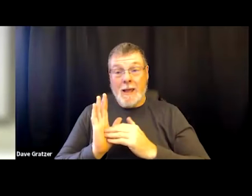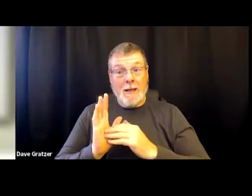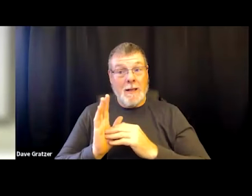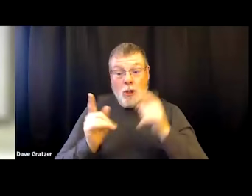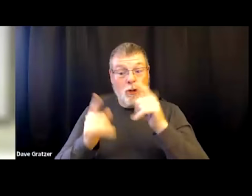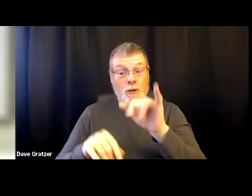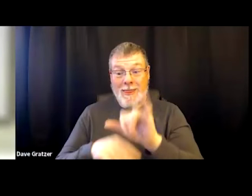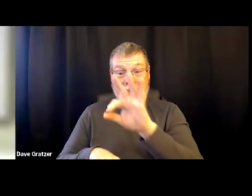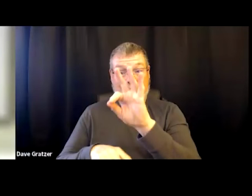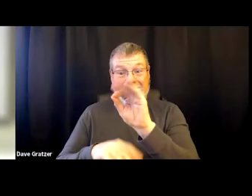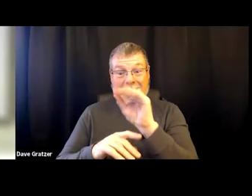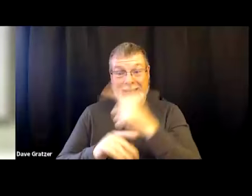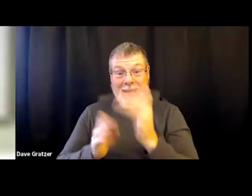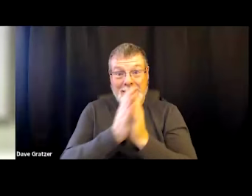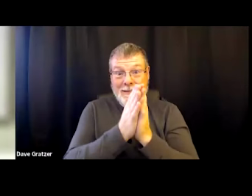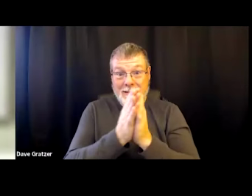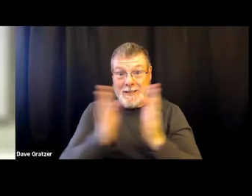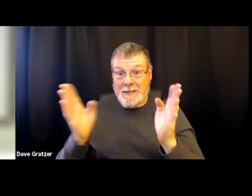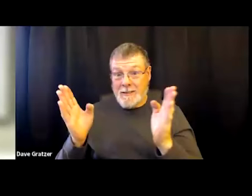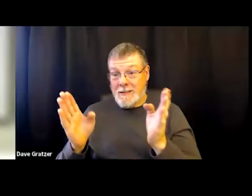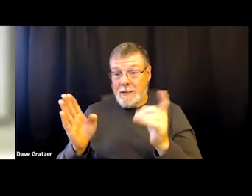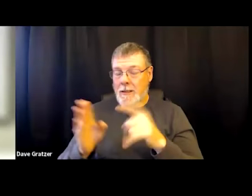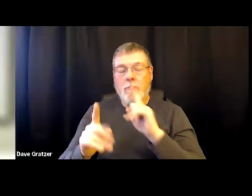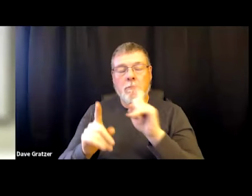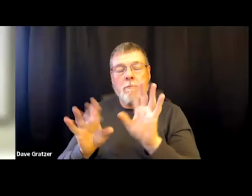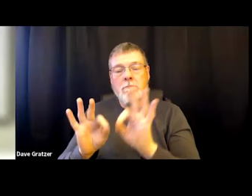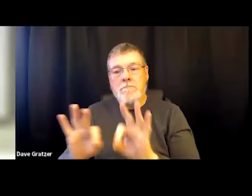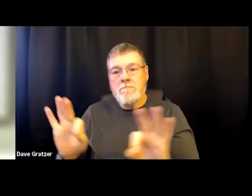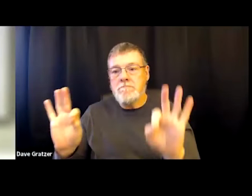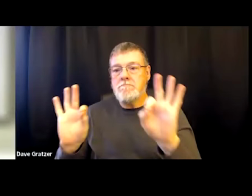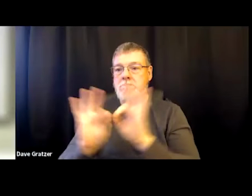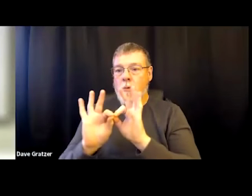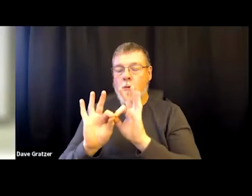that 90 day window that we talked about during reentry is so important to provide a rapid